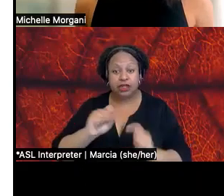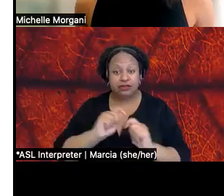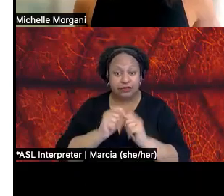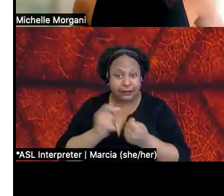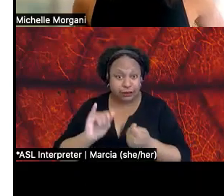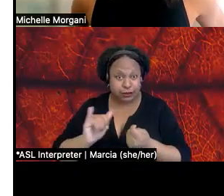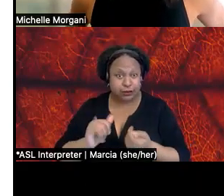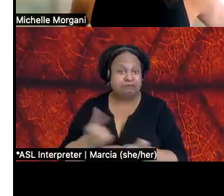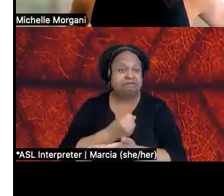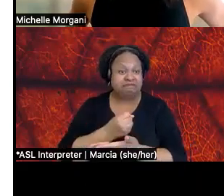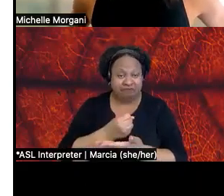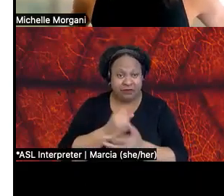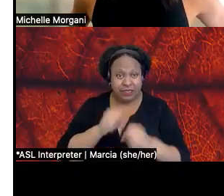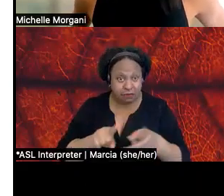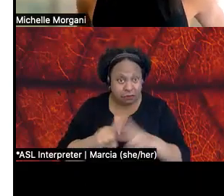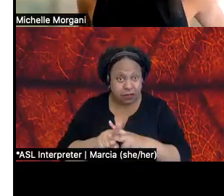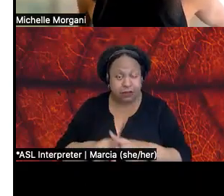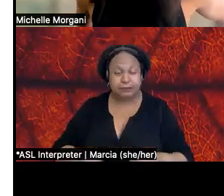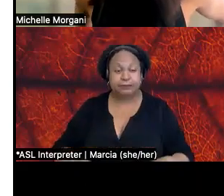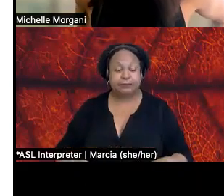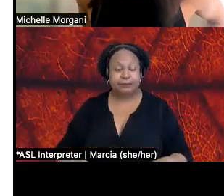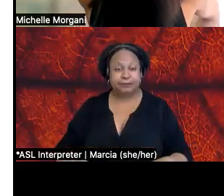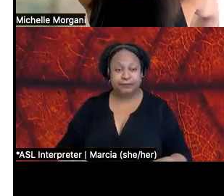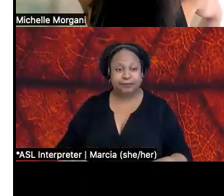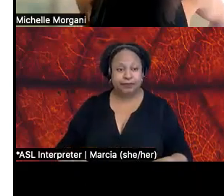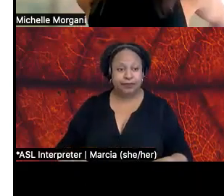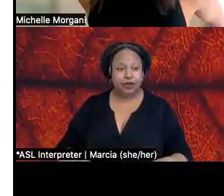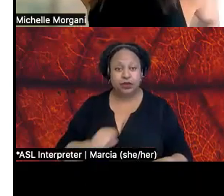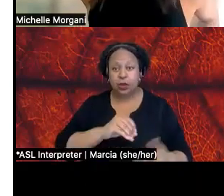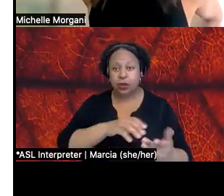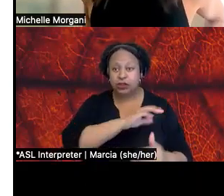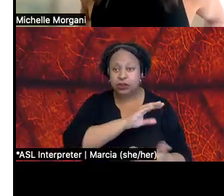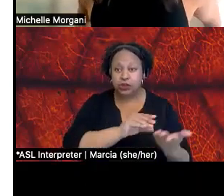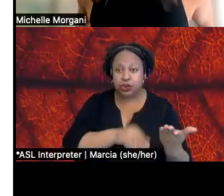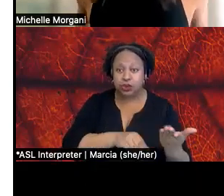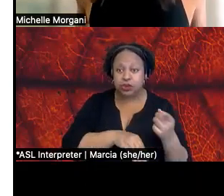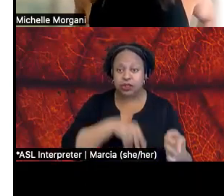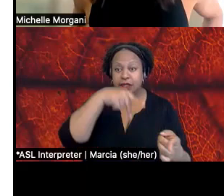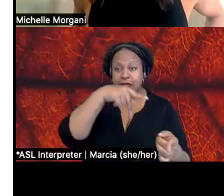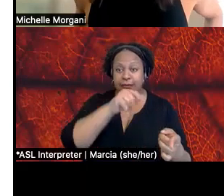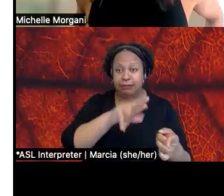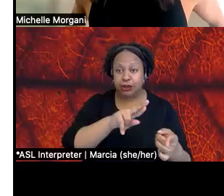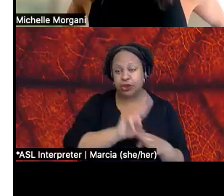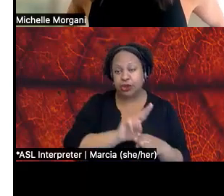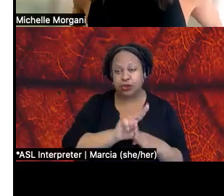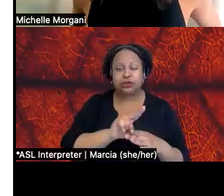But Peter can use this Immersive Reader which is a feature that's designed to